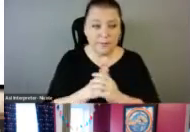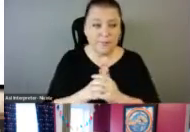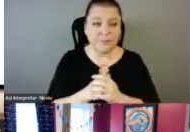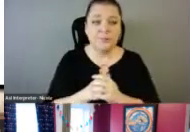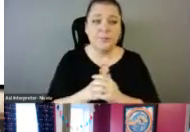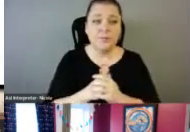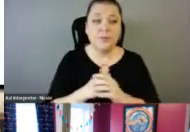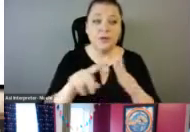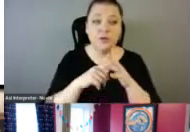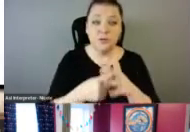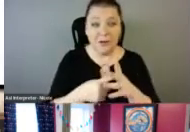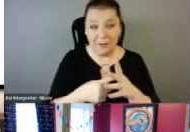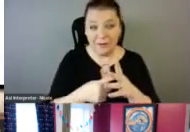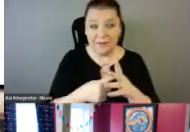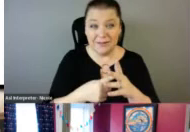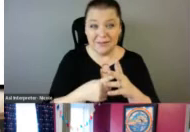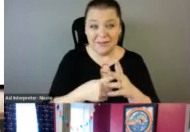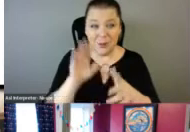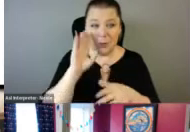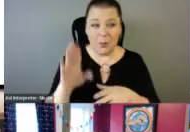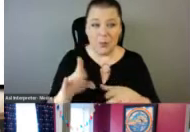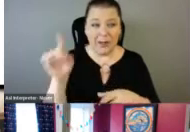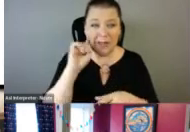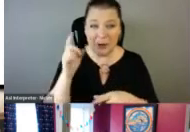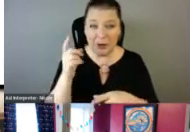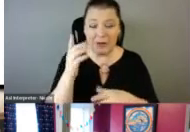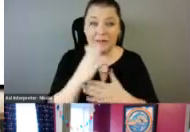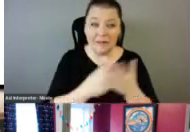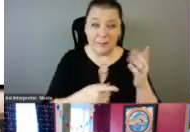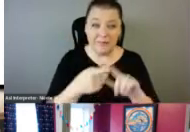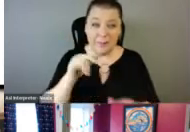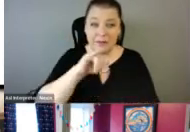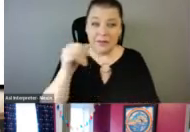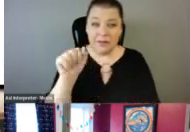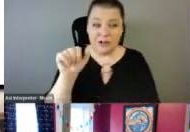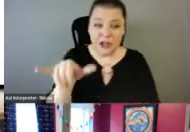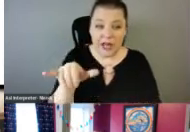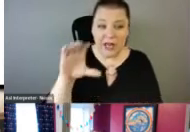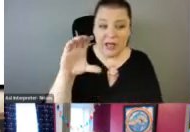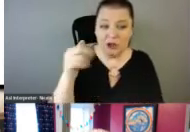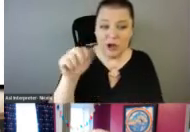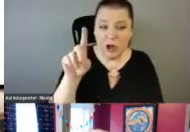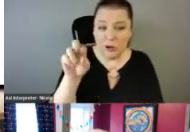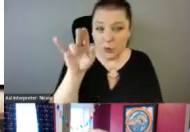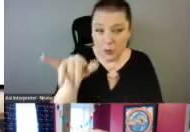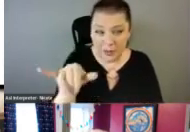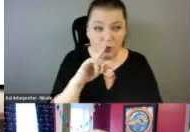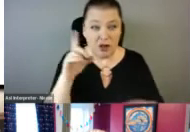kick us off, we will hear a bit from Jay Chaudhary, who is the director of the Indiana Division